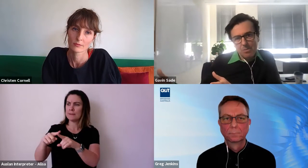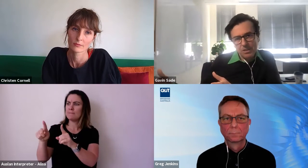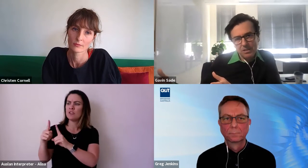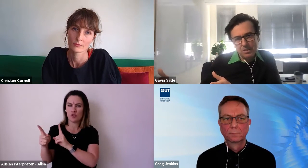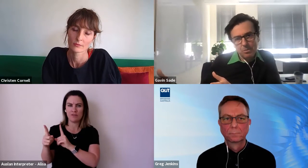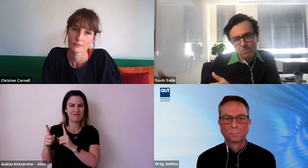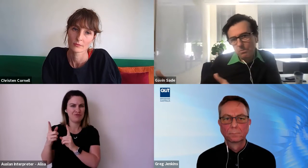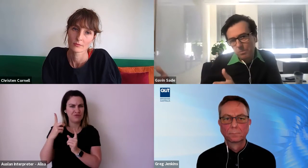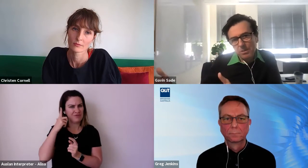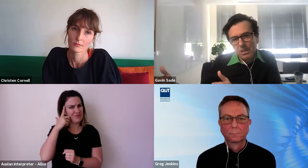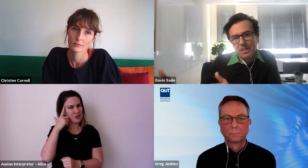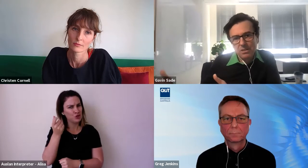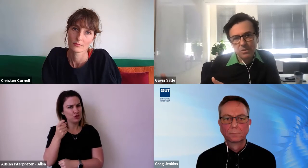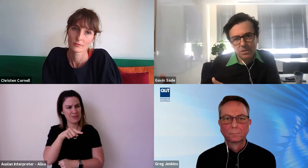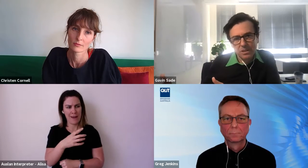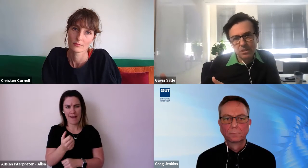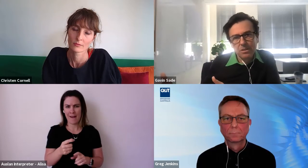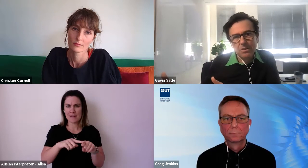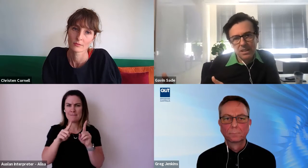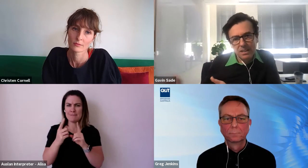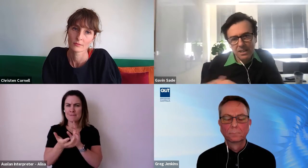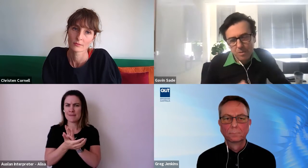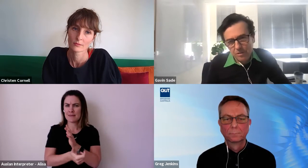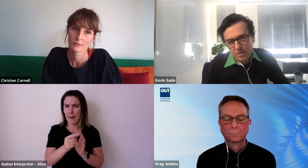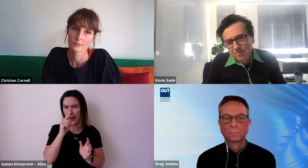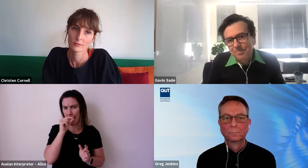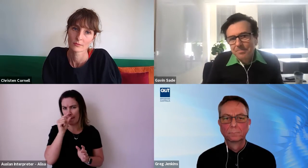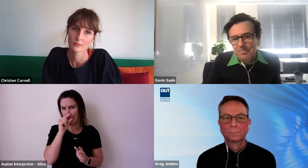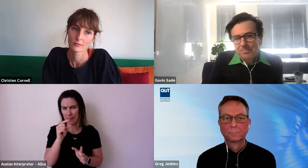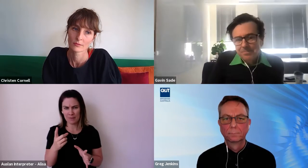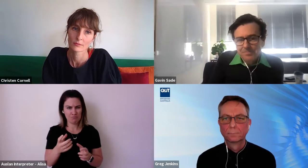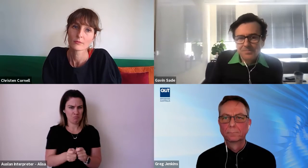capabilities that are probably really useful to include in our program.